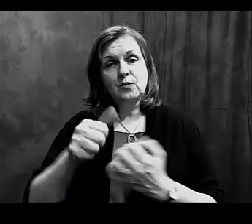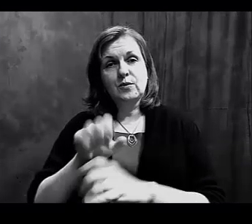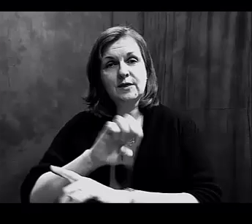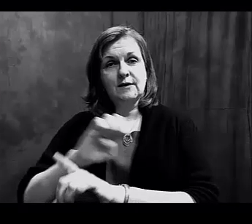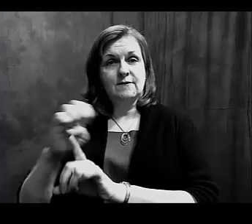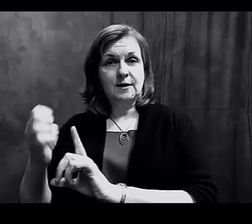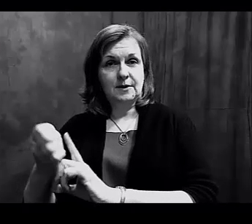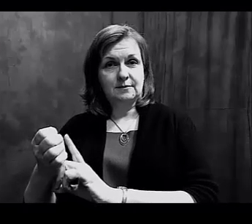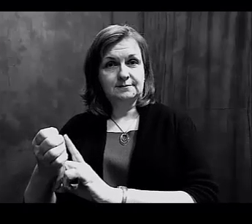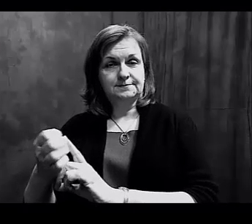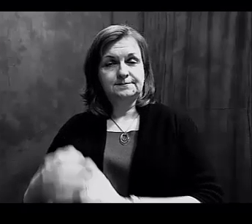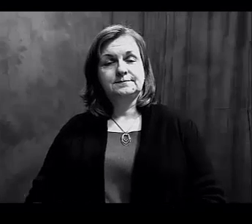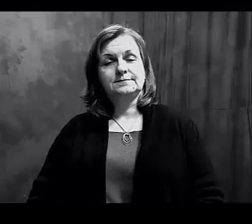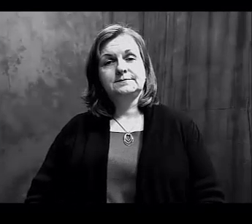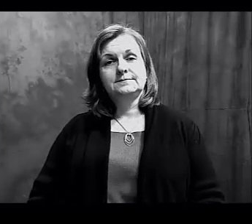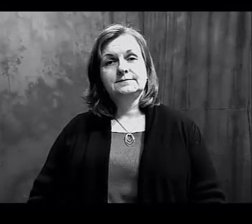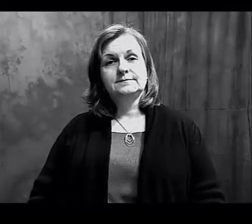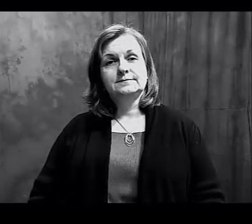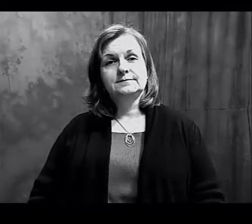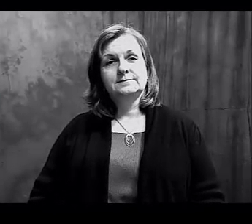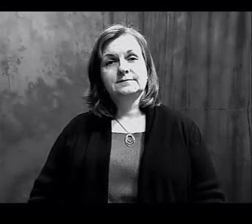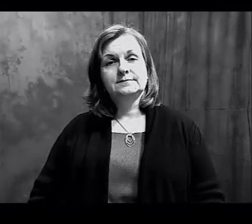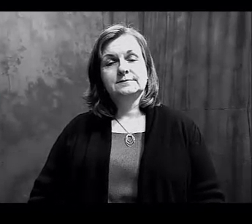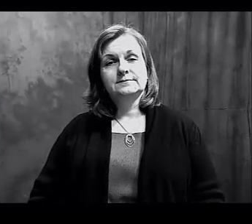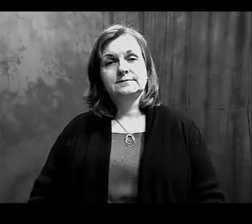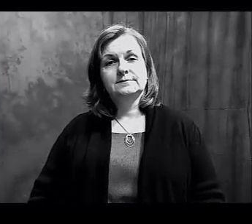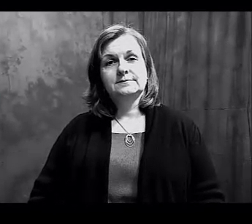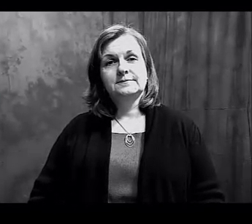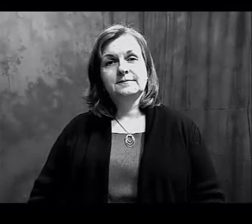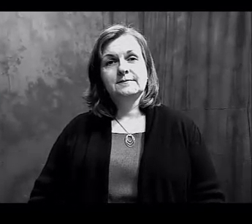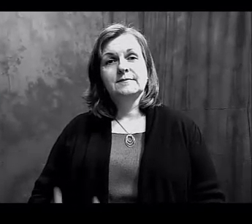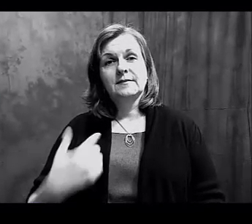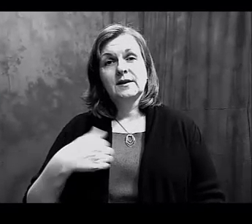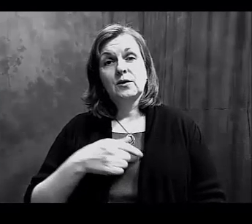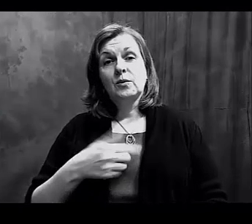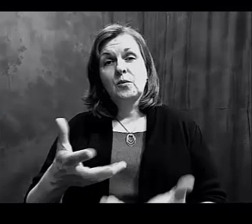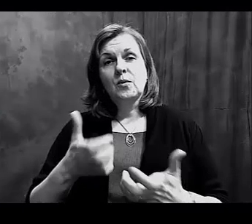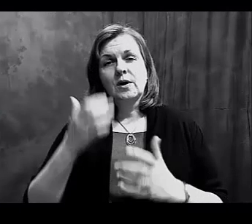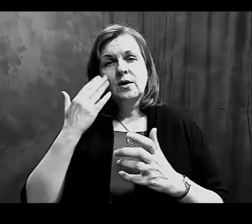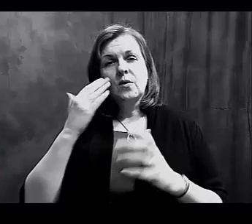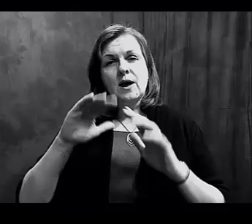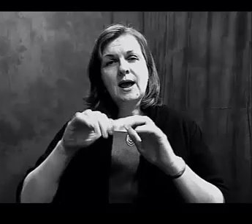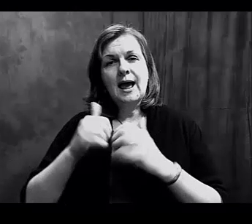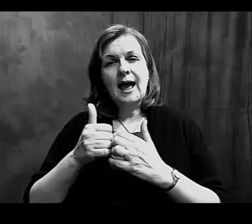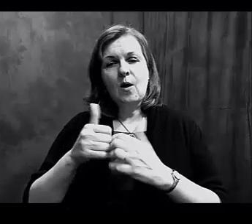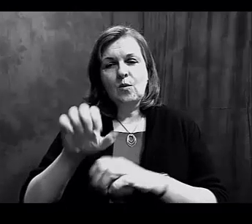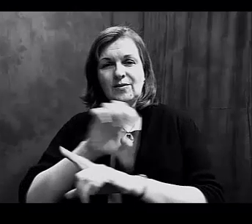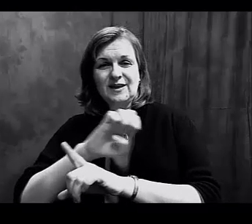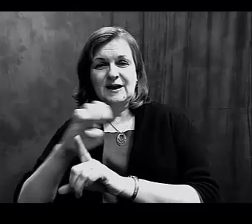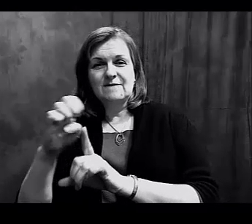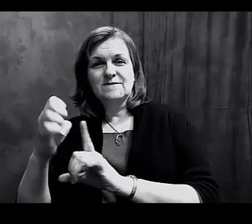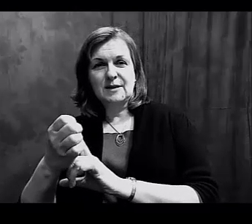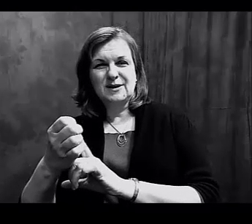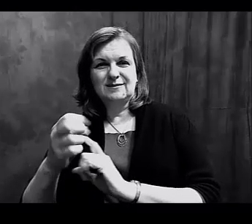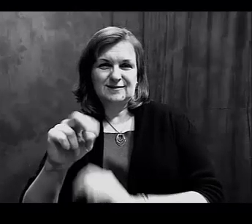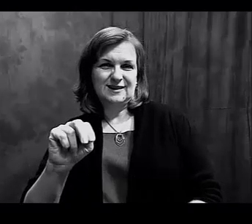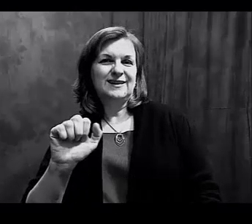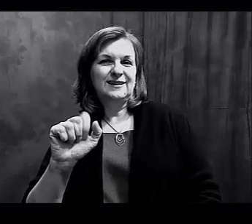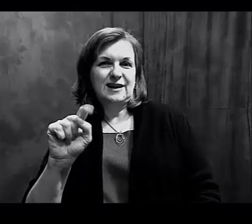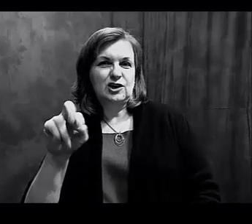so what we wanna know is how does the environment how does nature